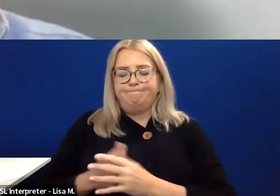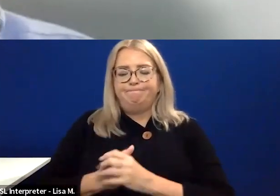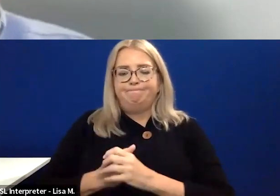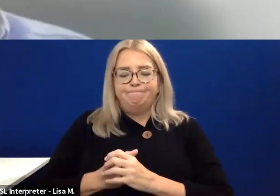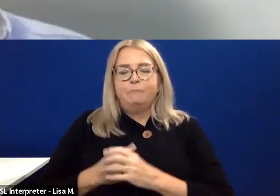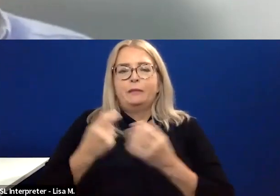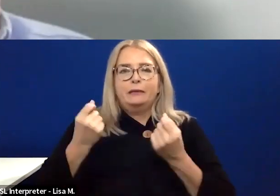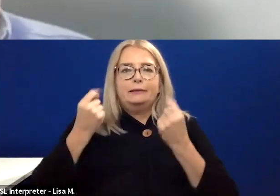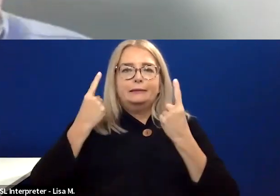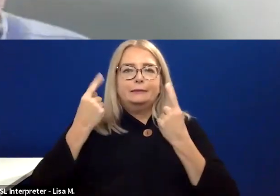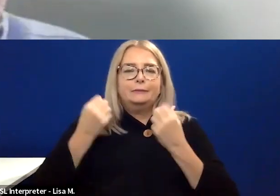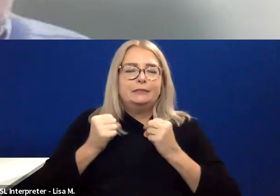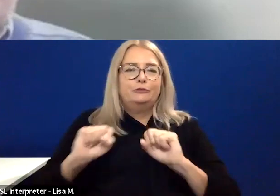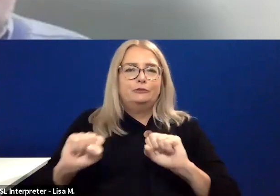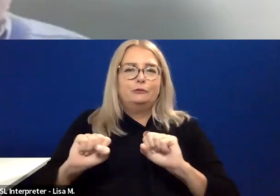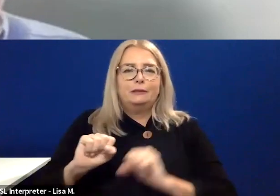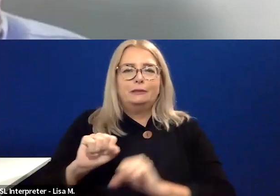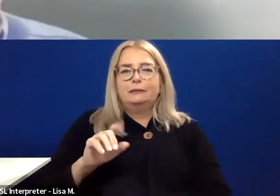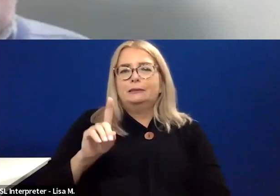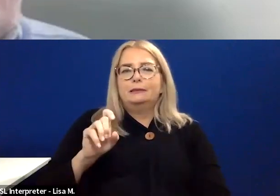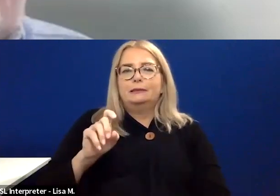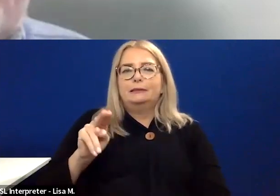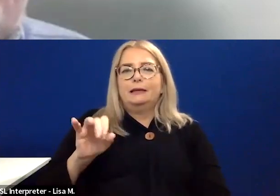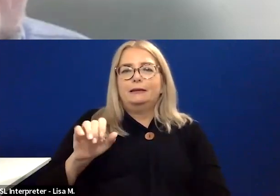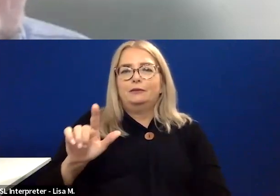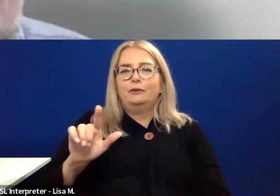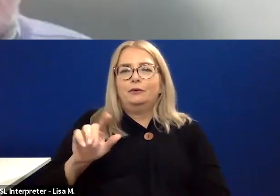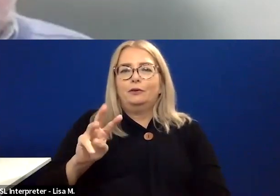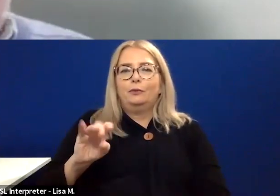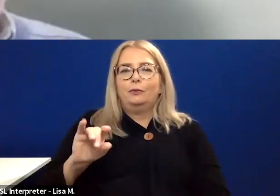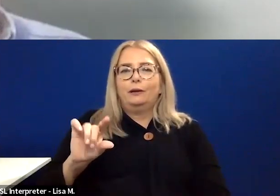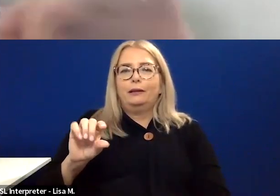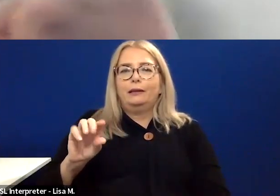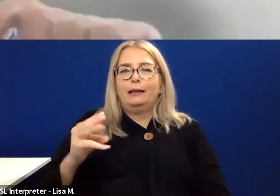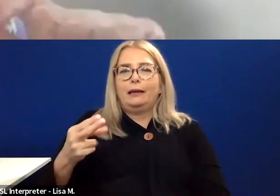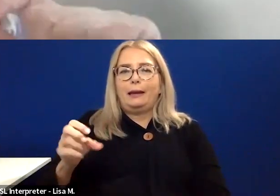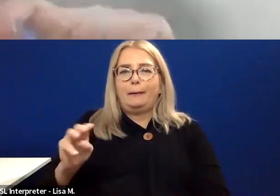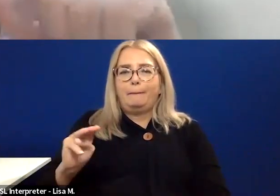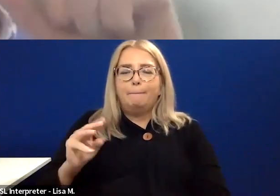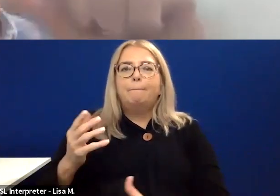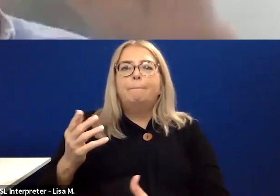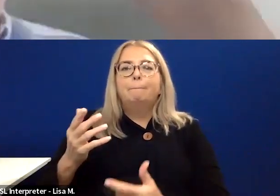Willingham talks about in his tricks to get you to think right they give you they give you a way